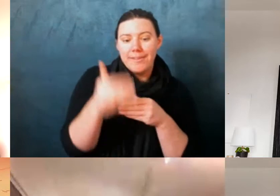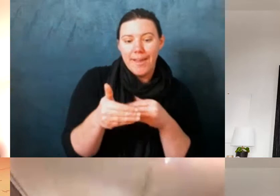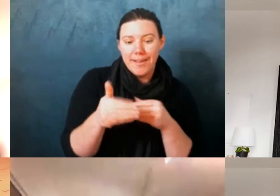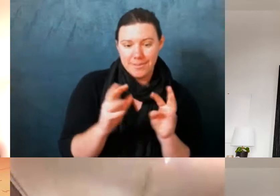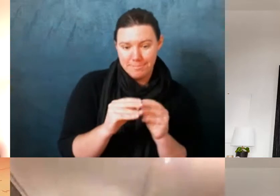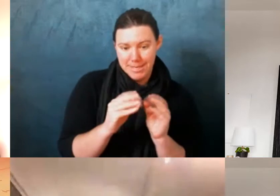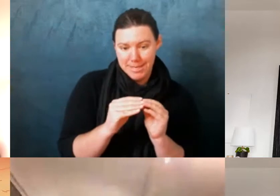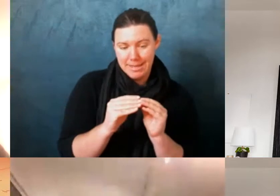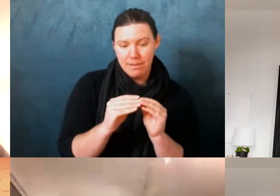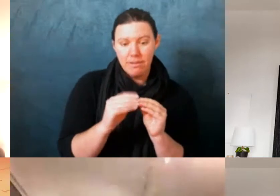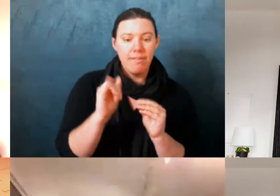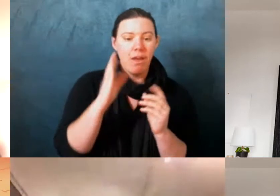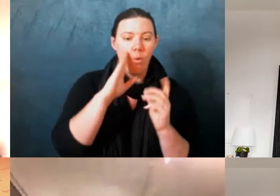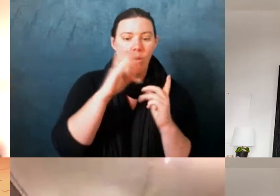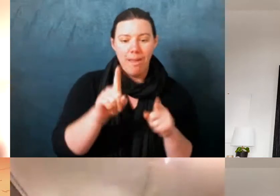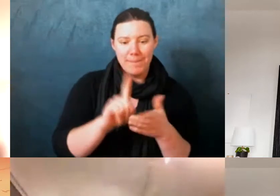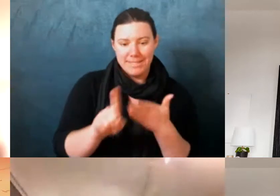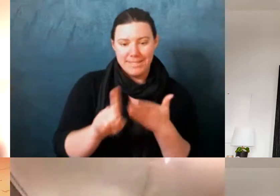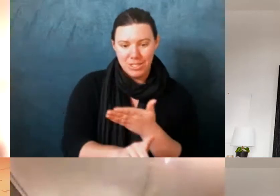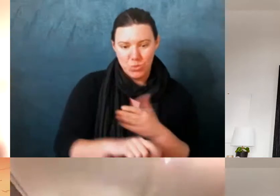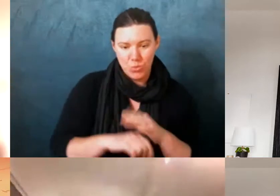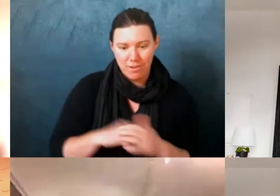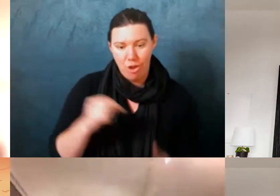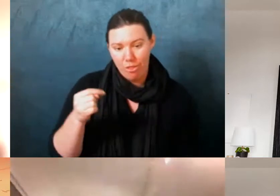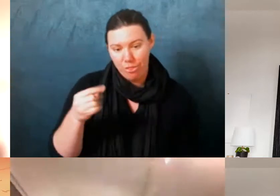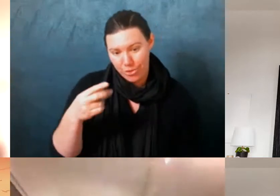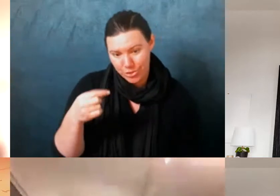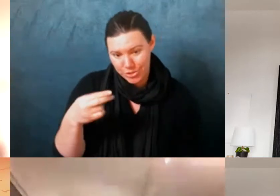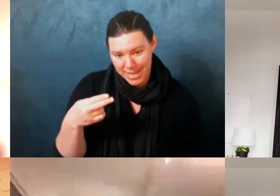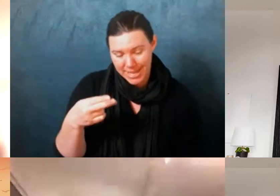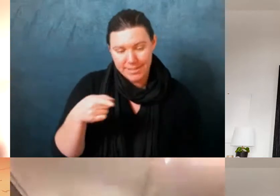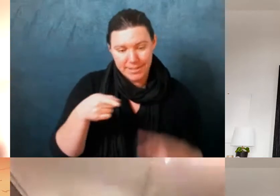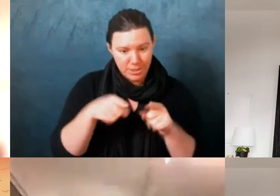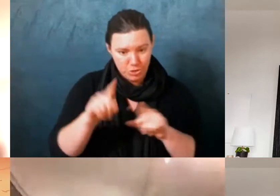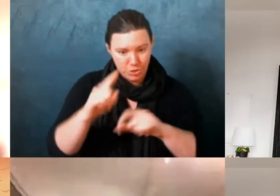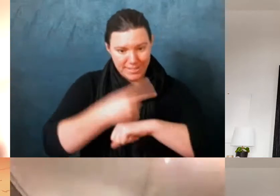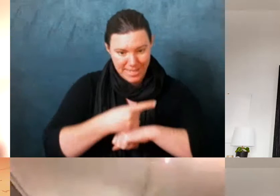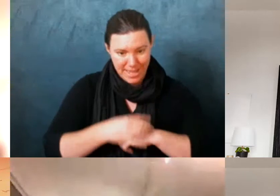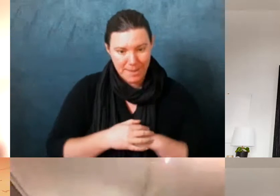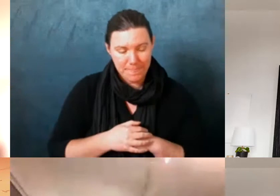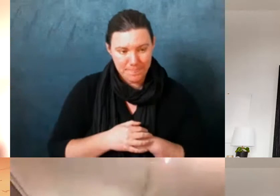That will be next week on Thursday is during the day or the following week,